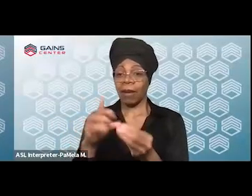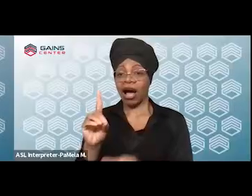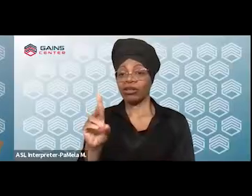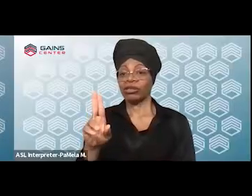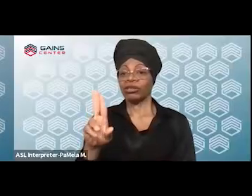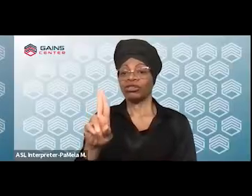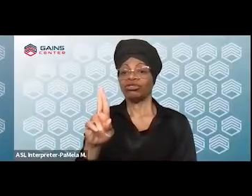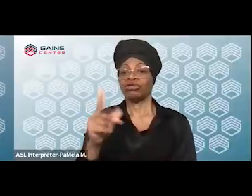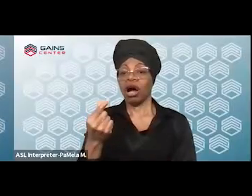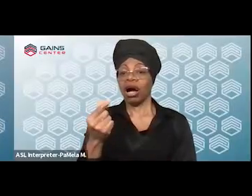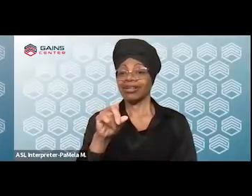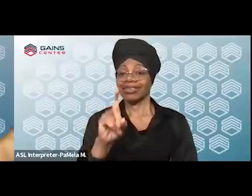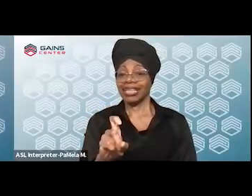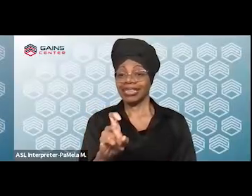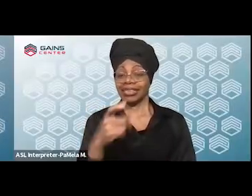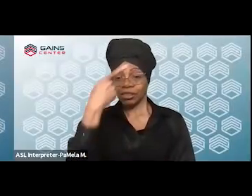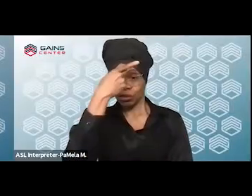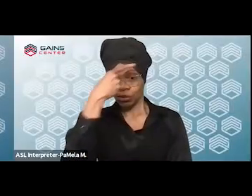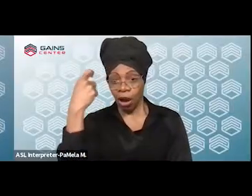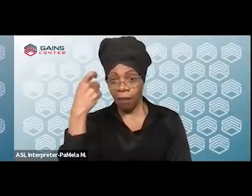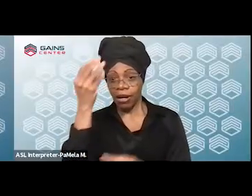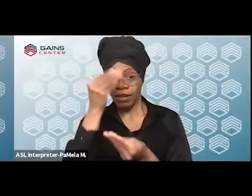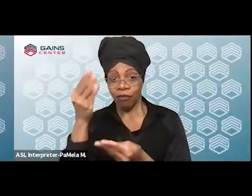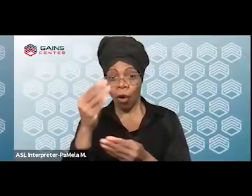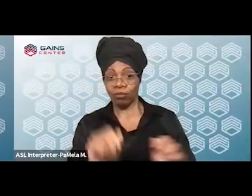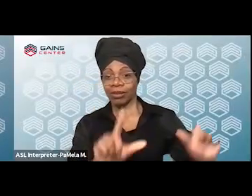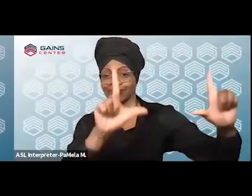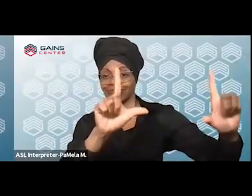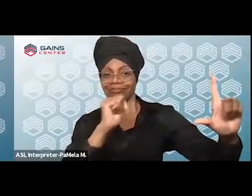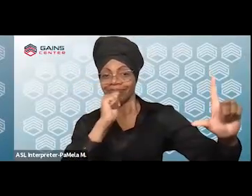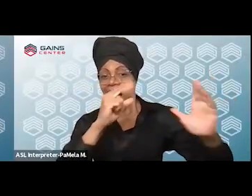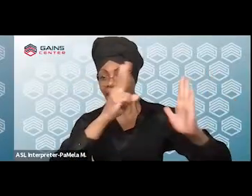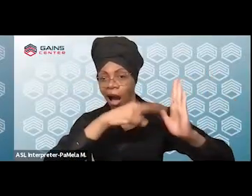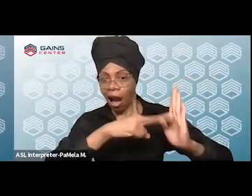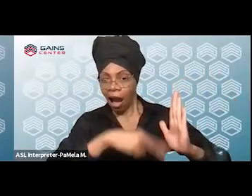However, and I'm not gonna read all this to you, but I'm gonna start kind of where it says however.